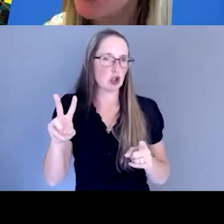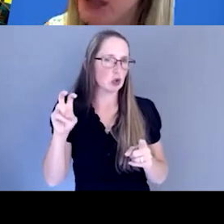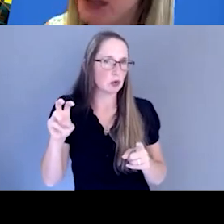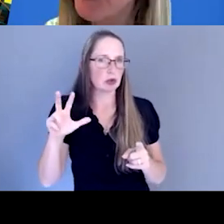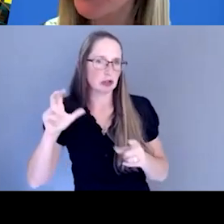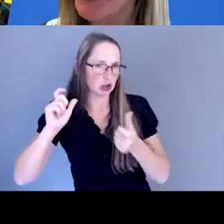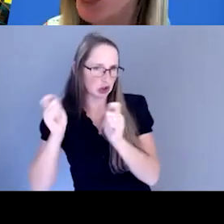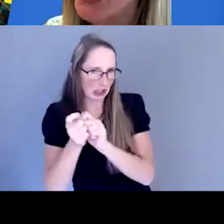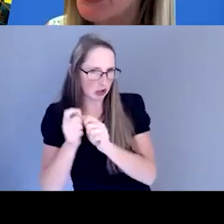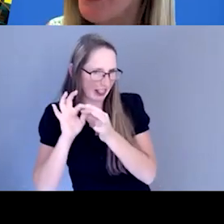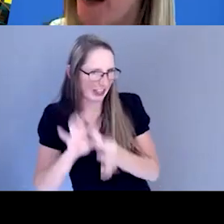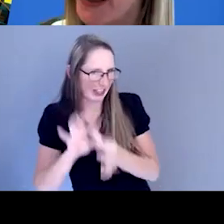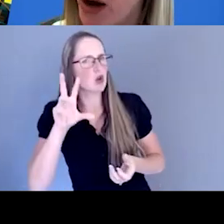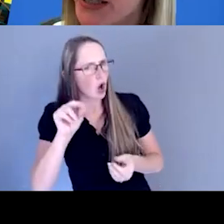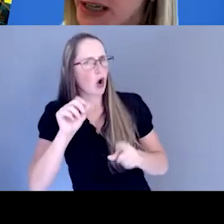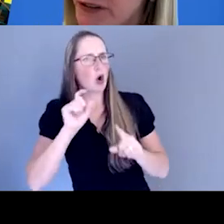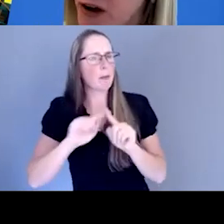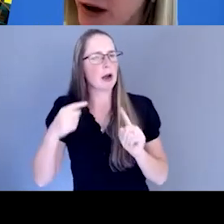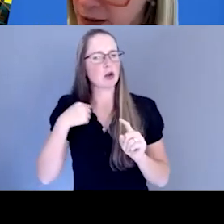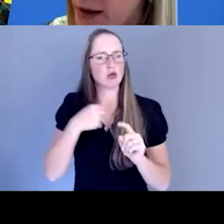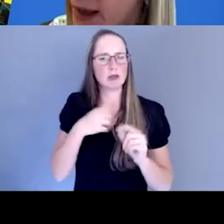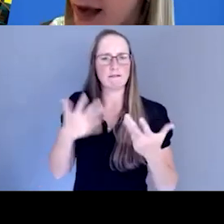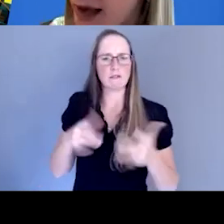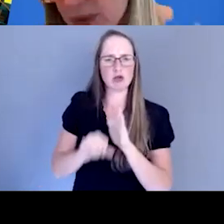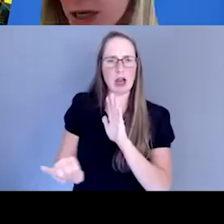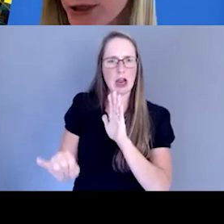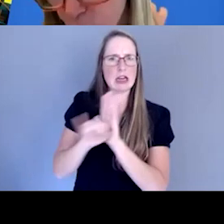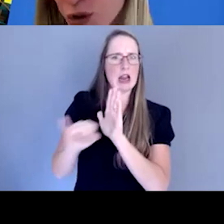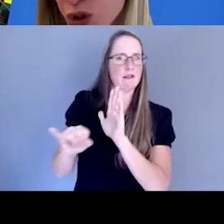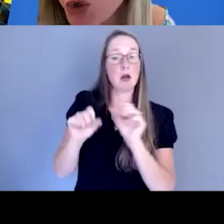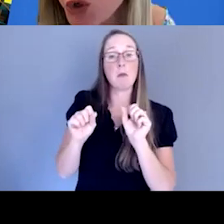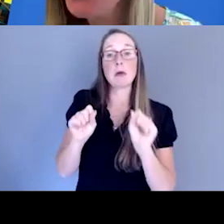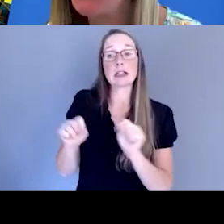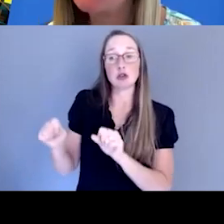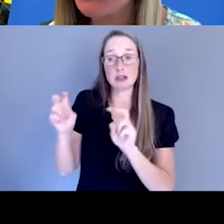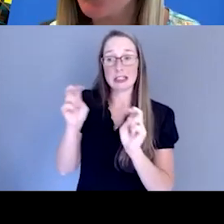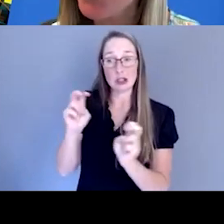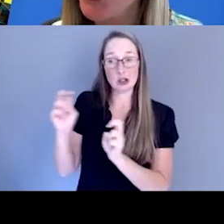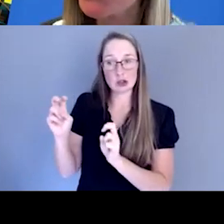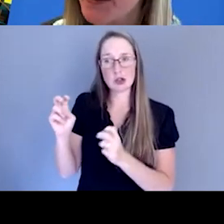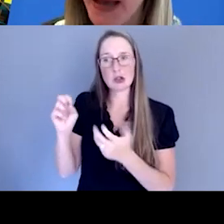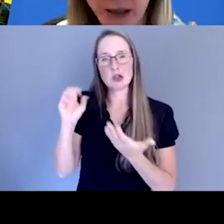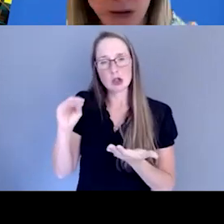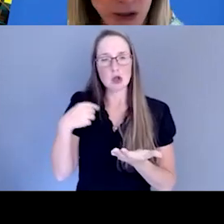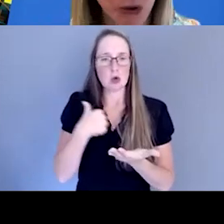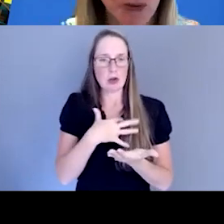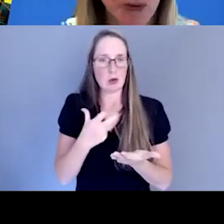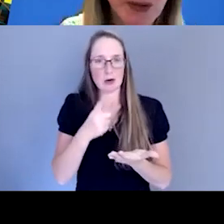but something that we have been identifying as a potential issue, and so we wanted to make it clear.